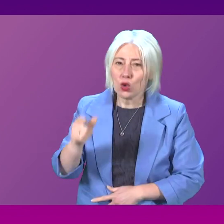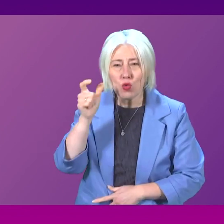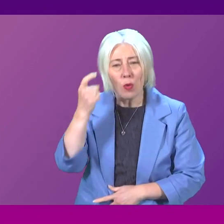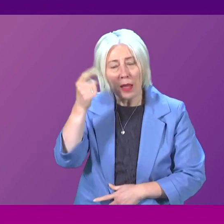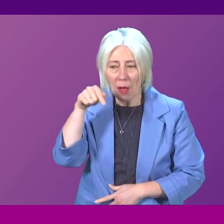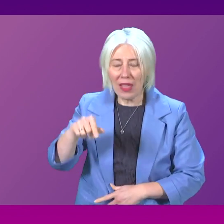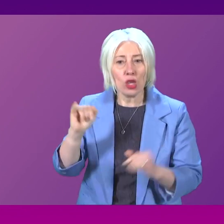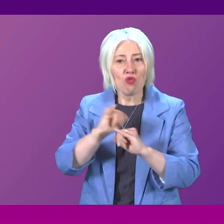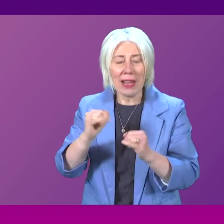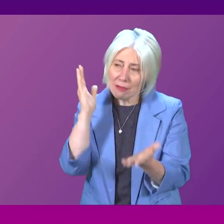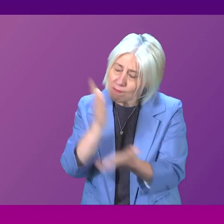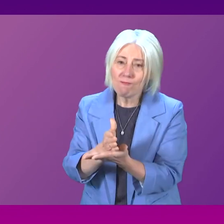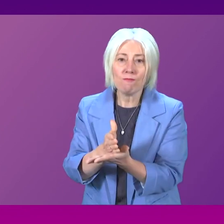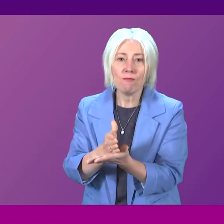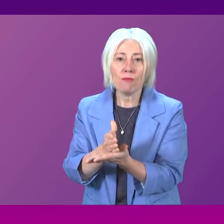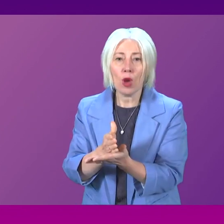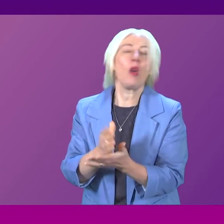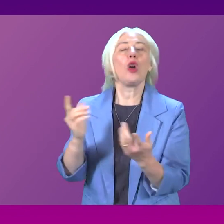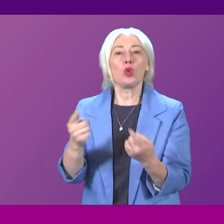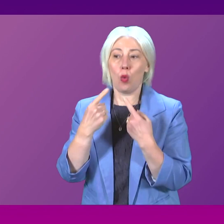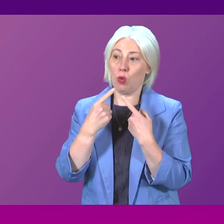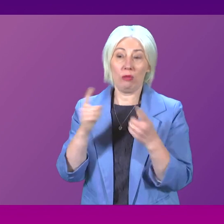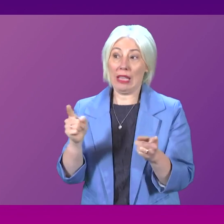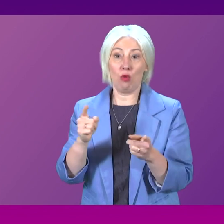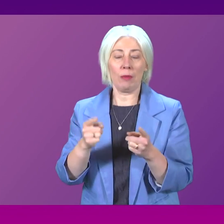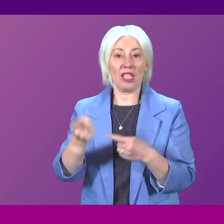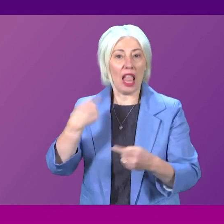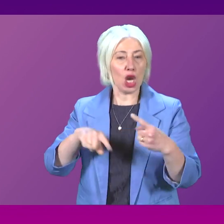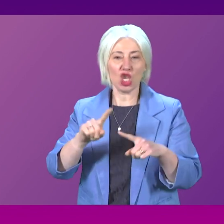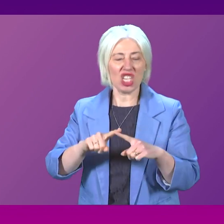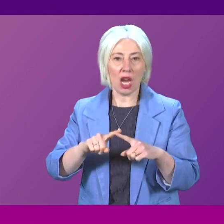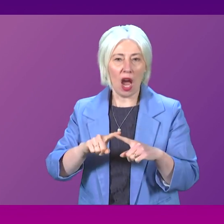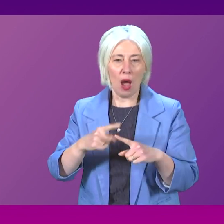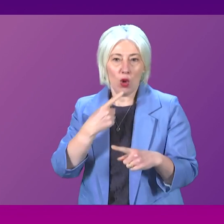She should not point to announcements that were made last year, tell us how much she